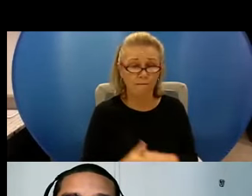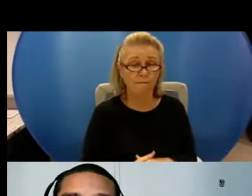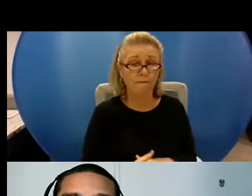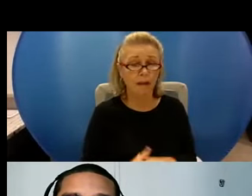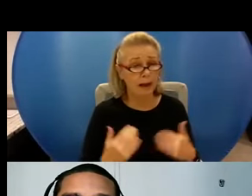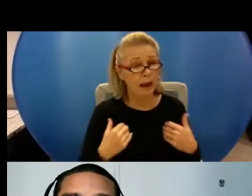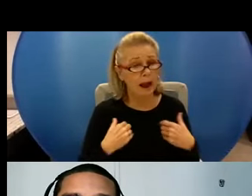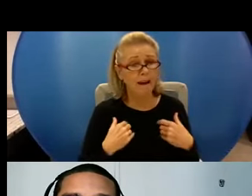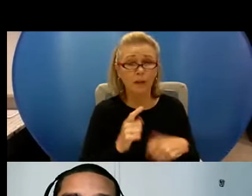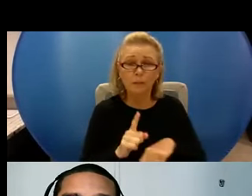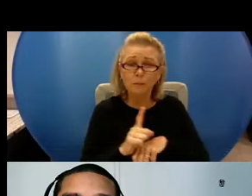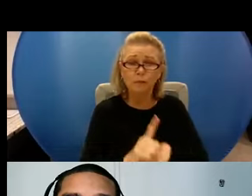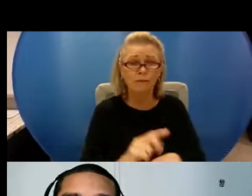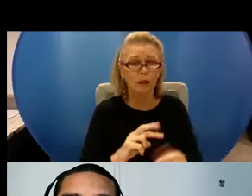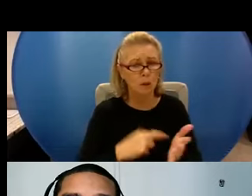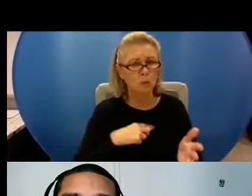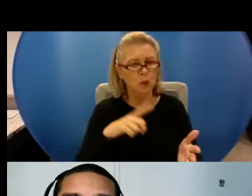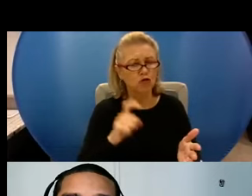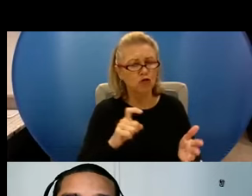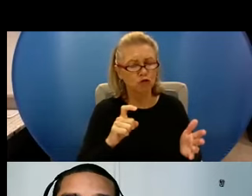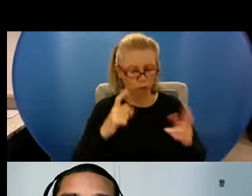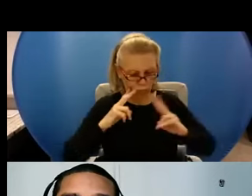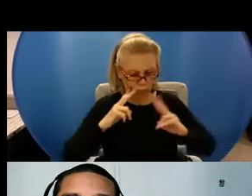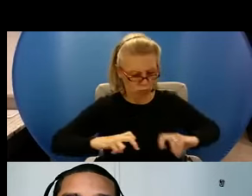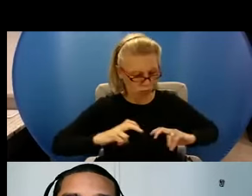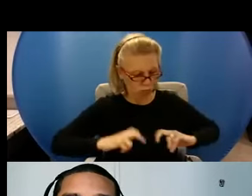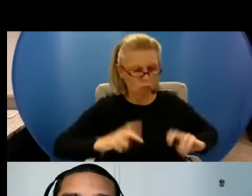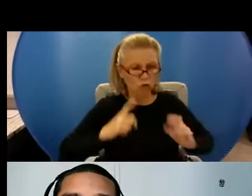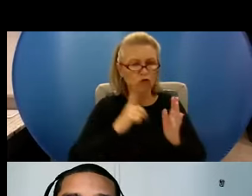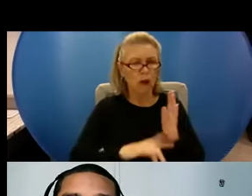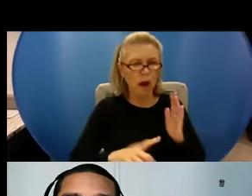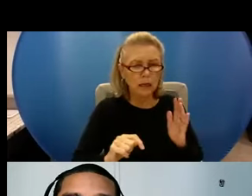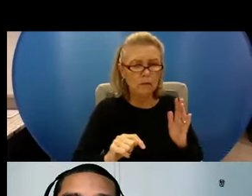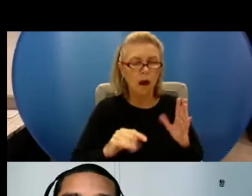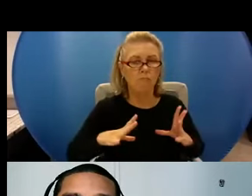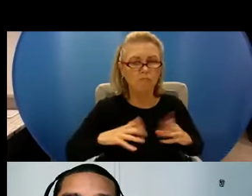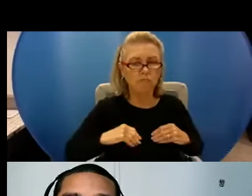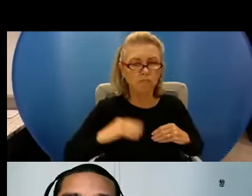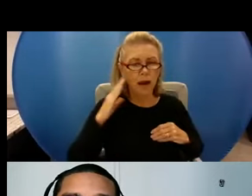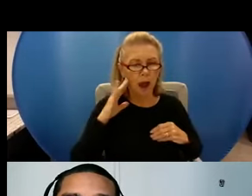be able to check our own privilege, acknowledge our own privilege, and not take it for granted.